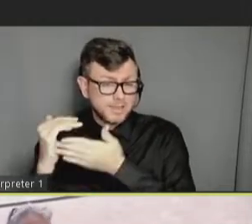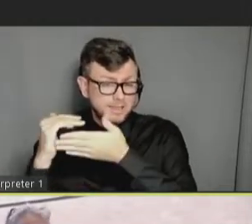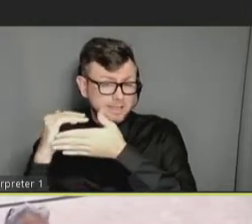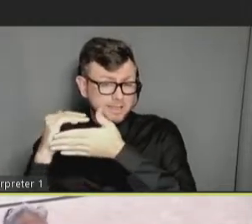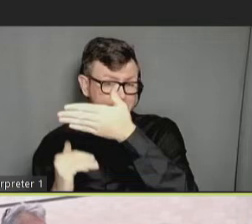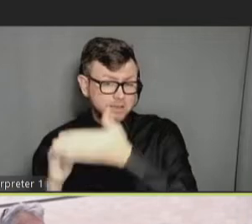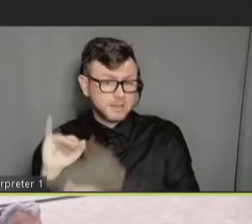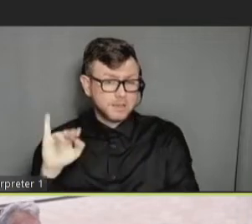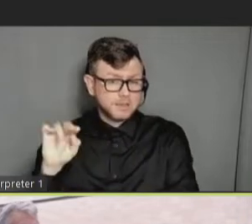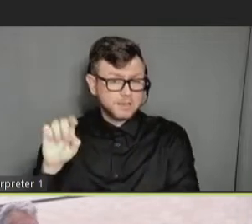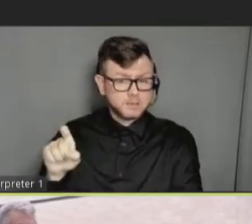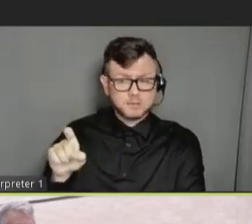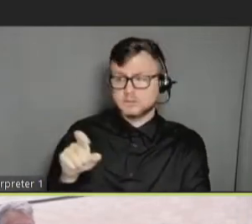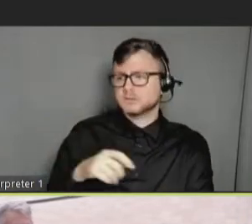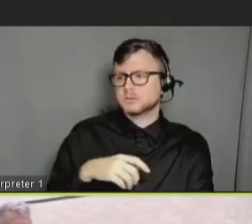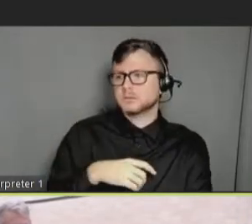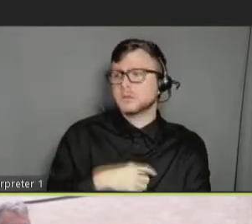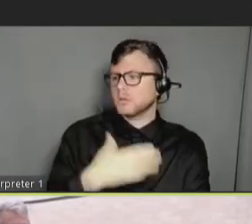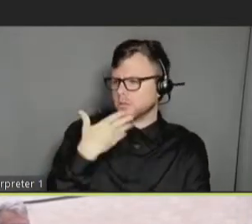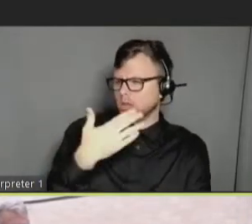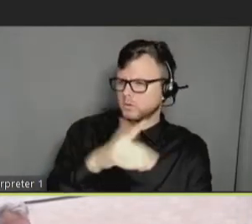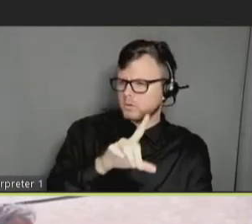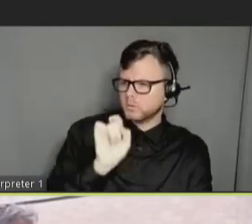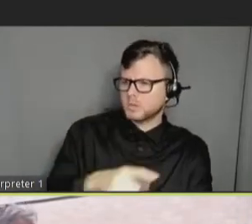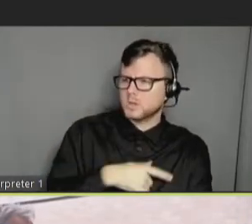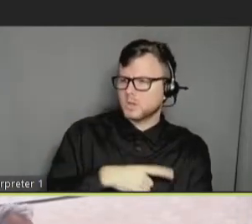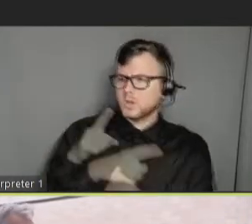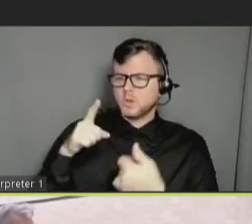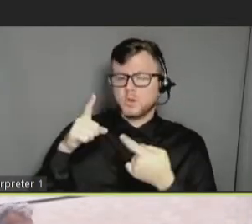Miranda Baxa: Thank you for that question. So, to your first question related to countries that